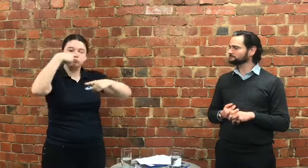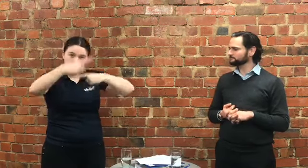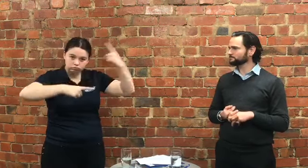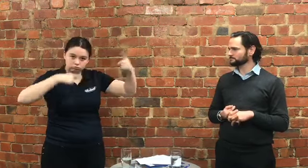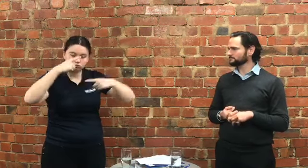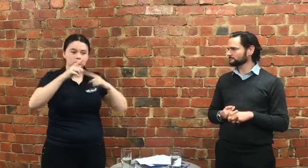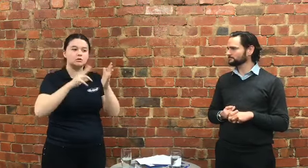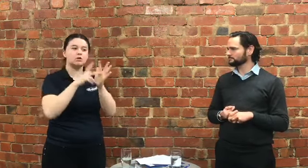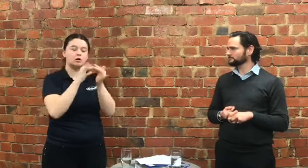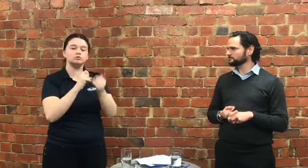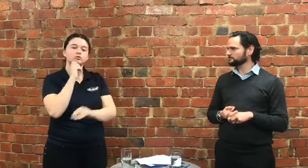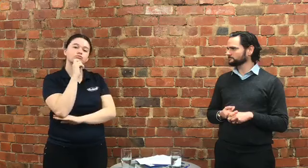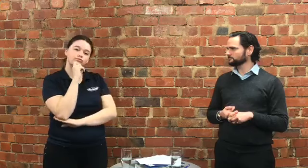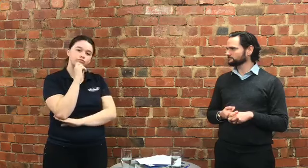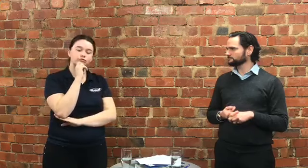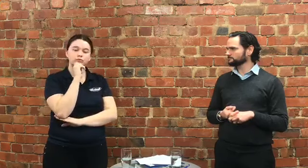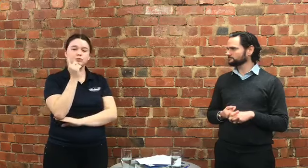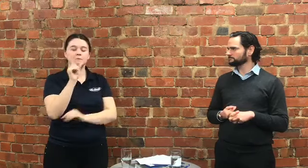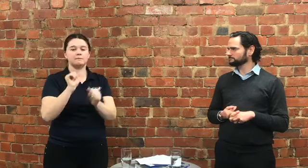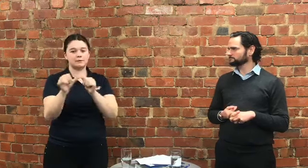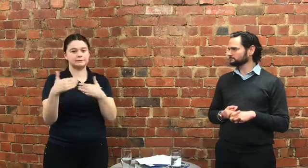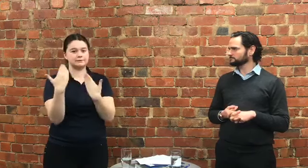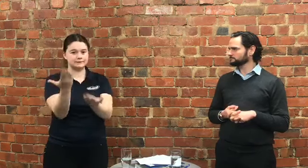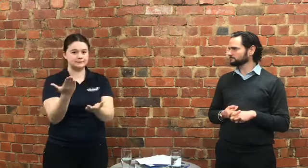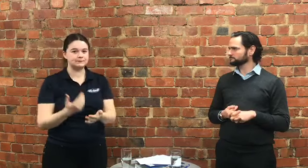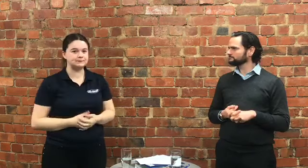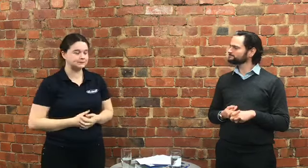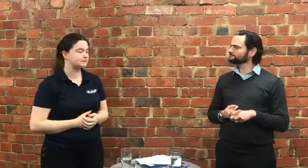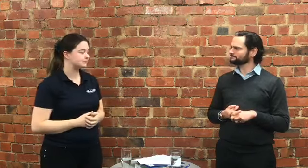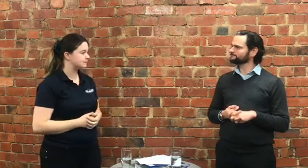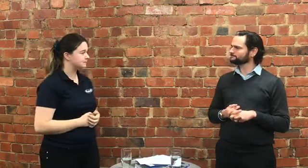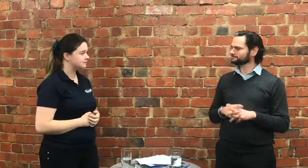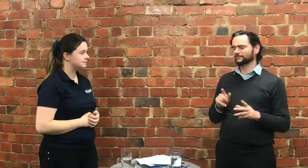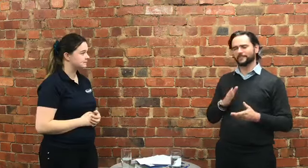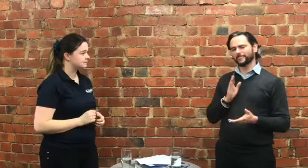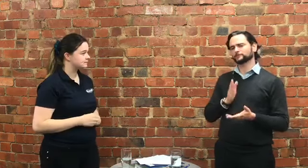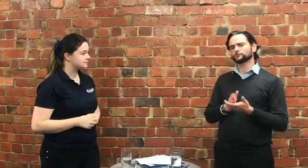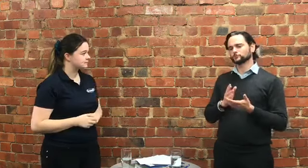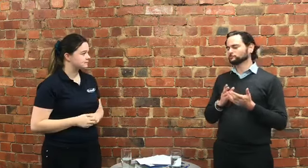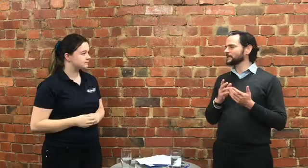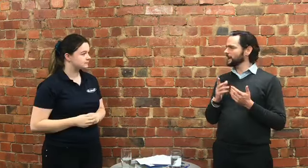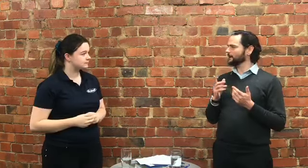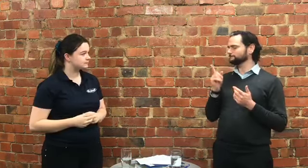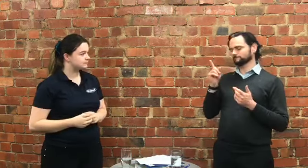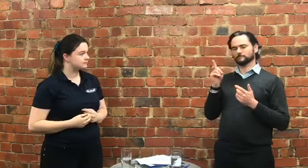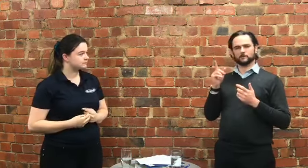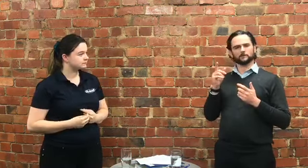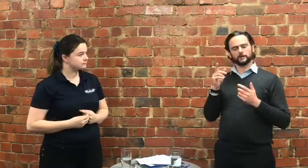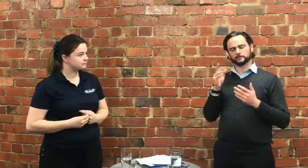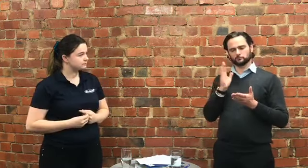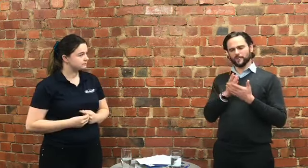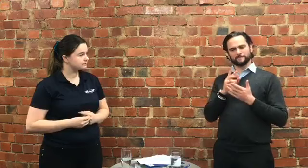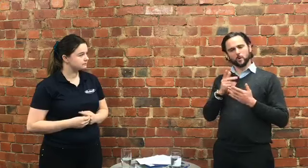or the big promotion. Maybe your English skills aren't very good. You may need someone to mentor you in English